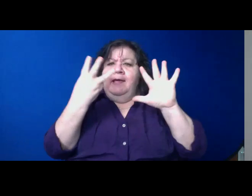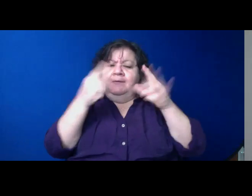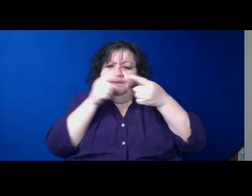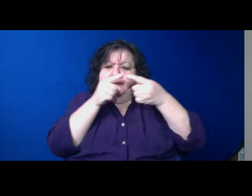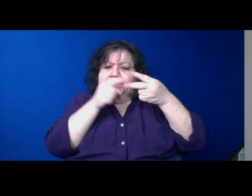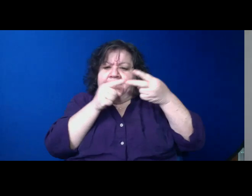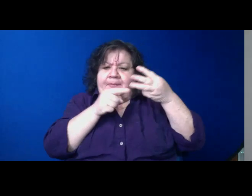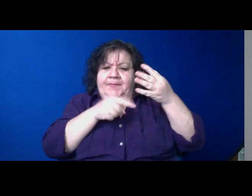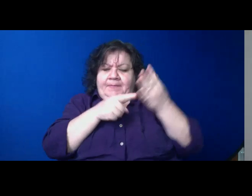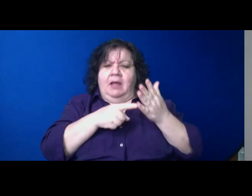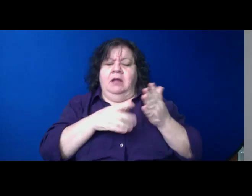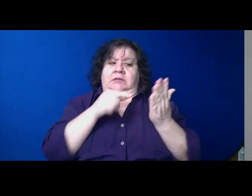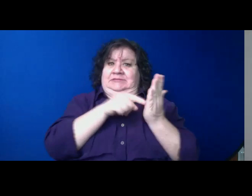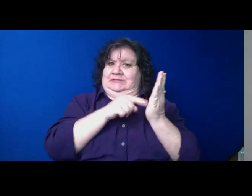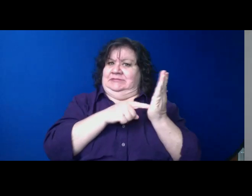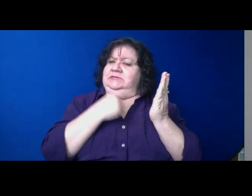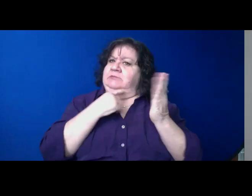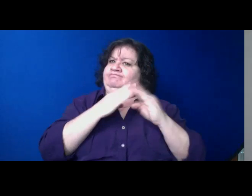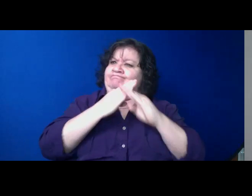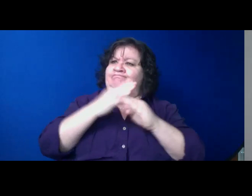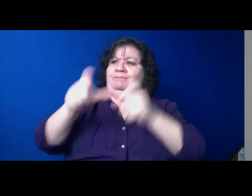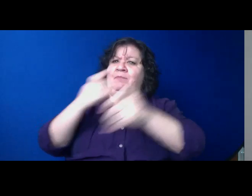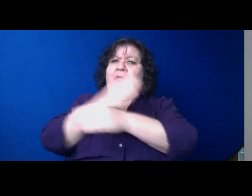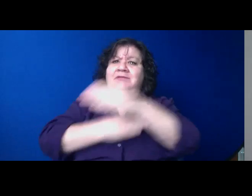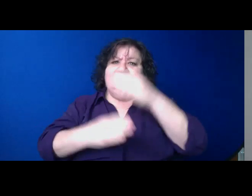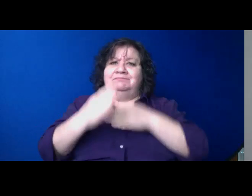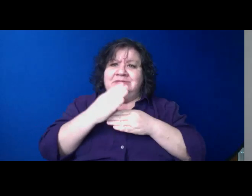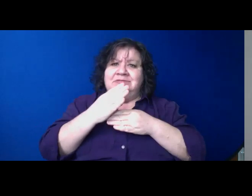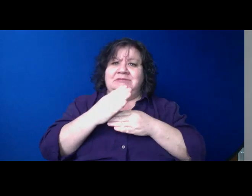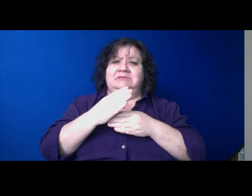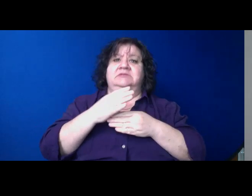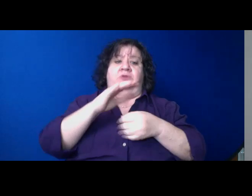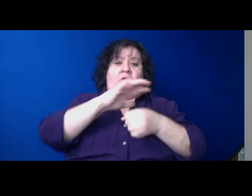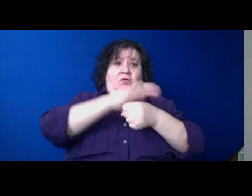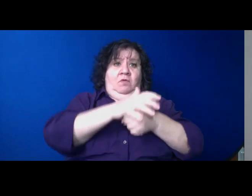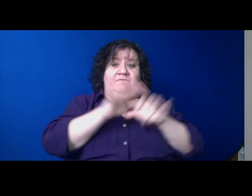and that we will discuss together about it in a minute then we will talk about